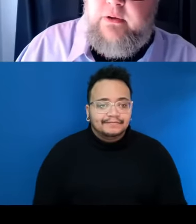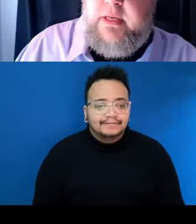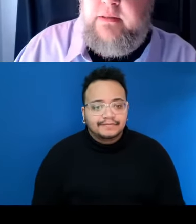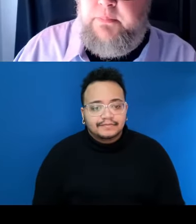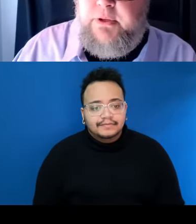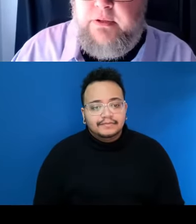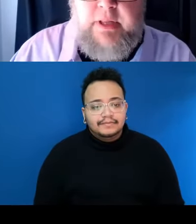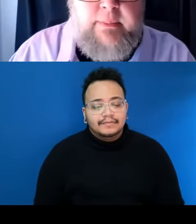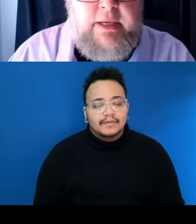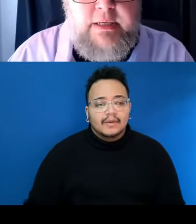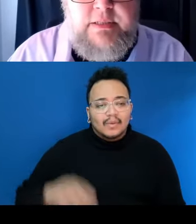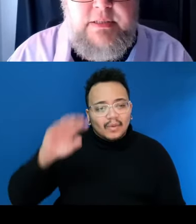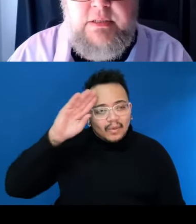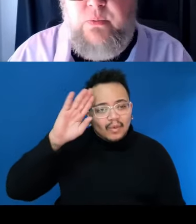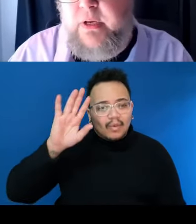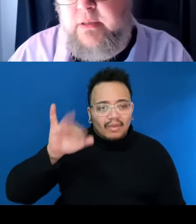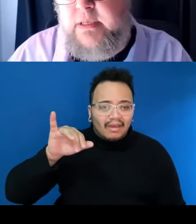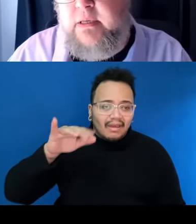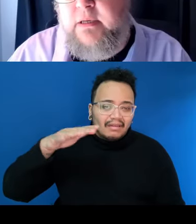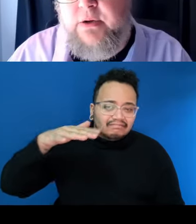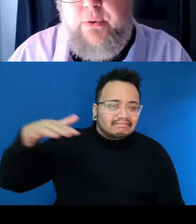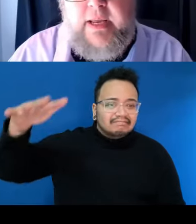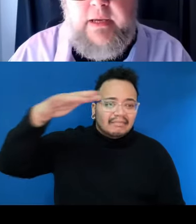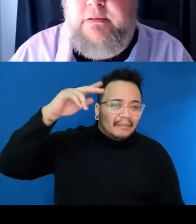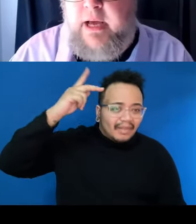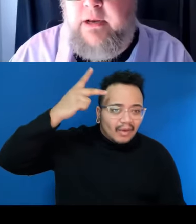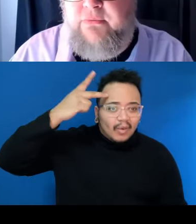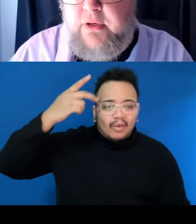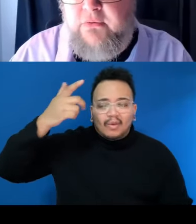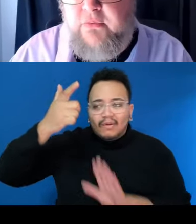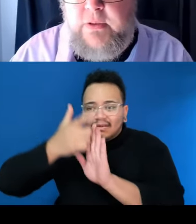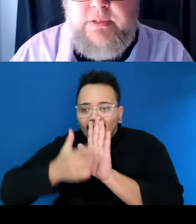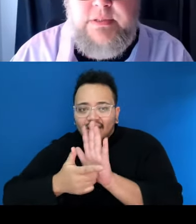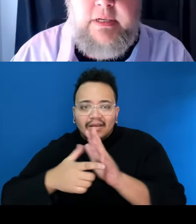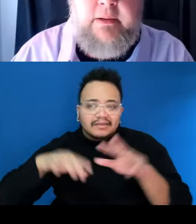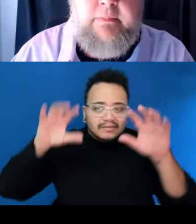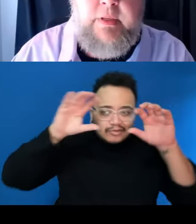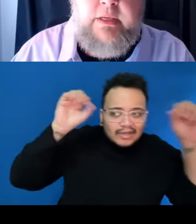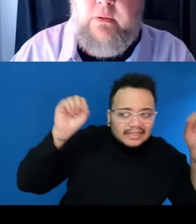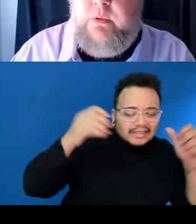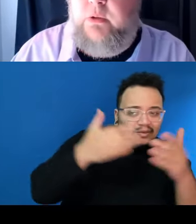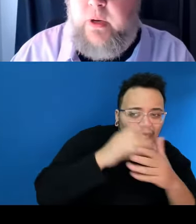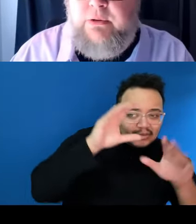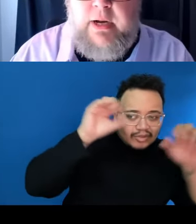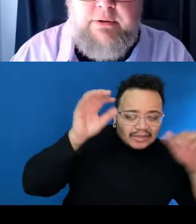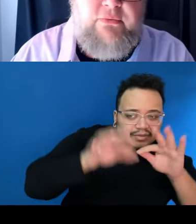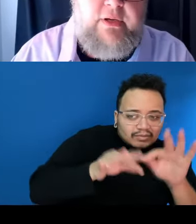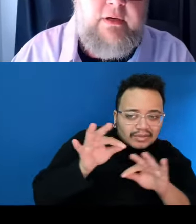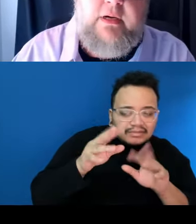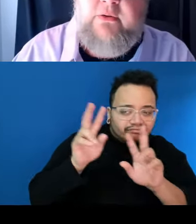We know that the political climate is really creating a lot of fear for folks. Really well grounded fear,